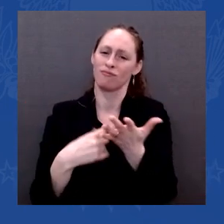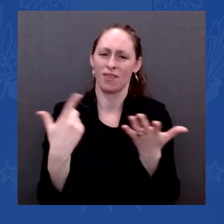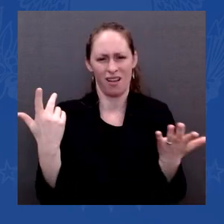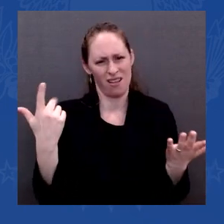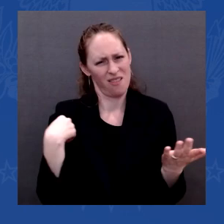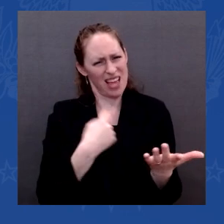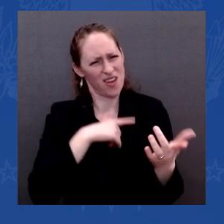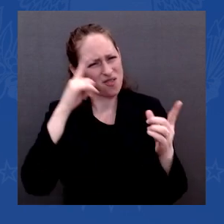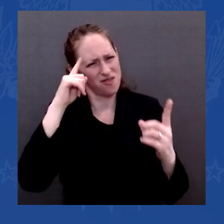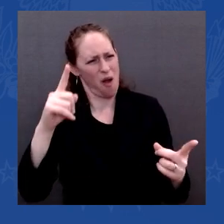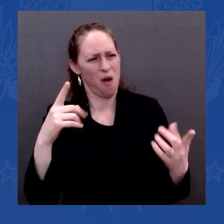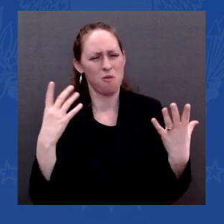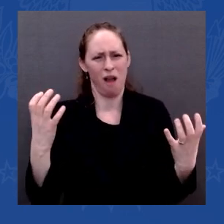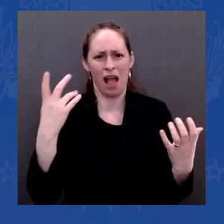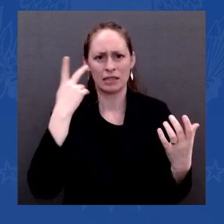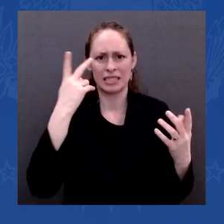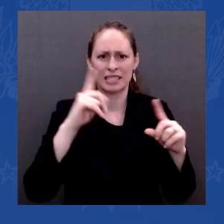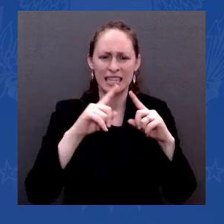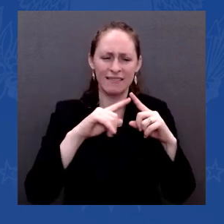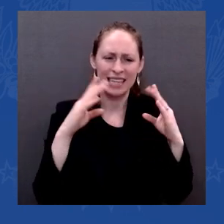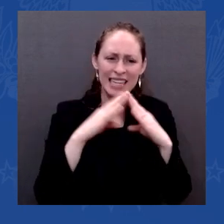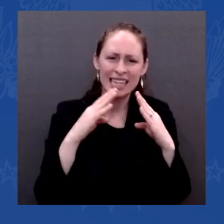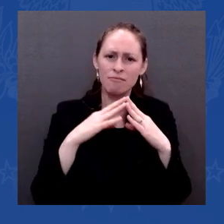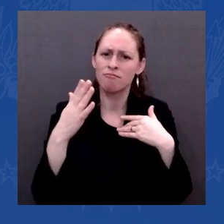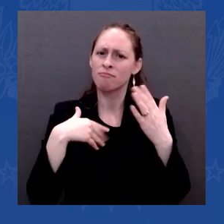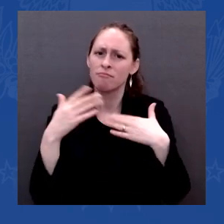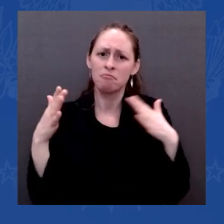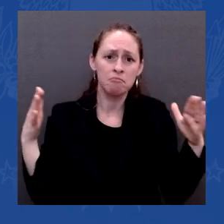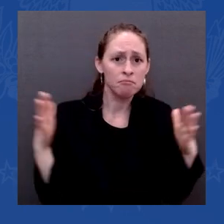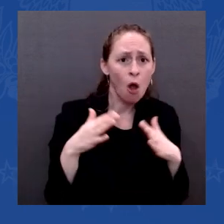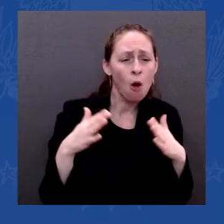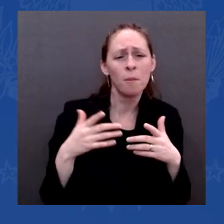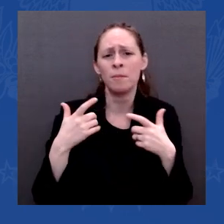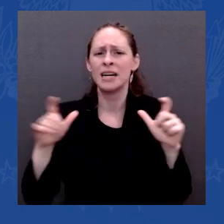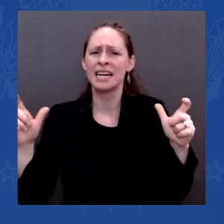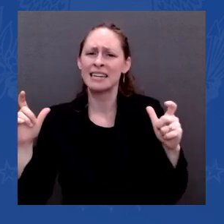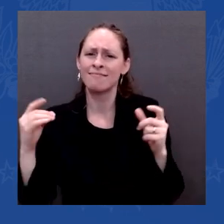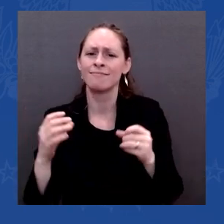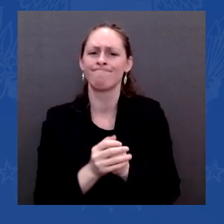Let’s face these challenges head on and keep building. We can build back better.